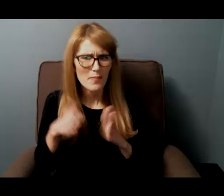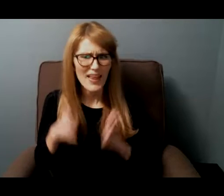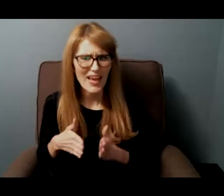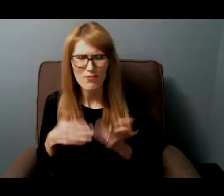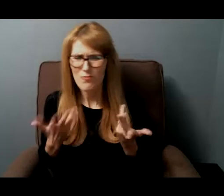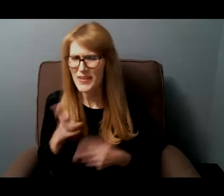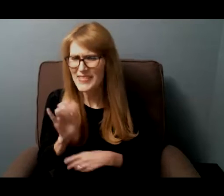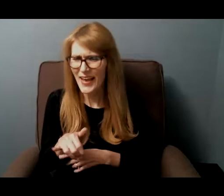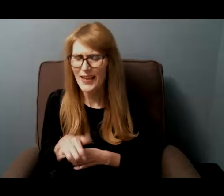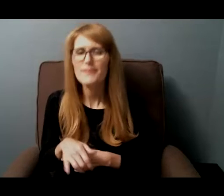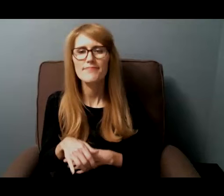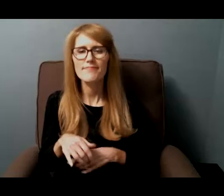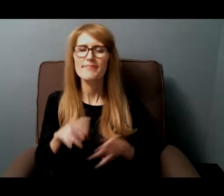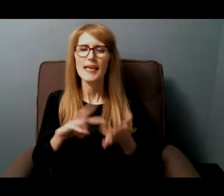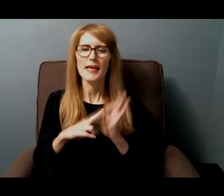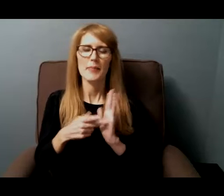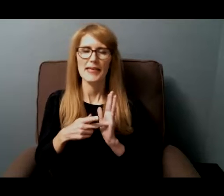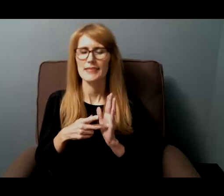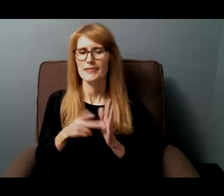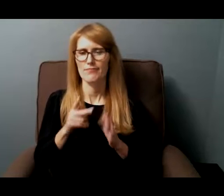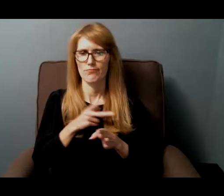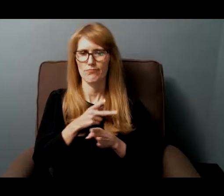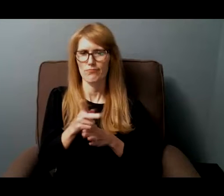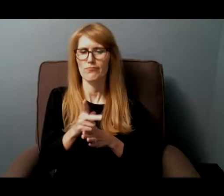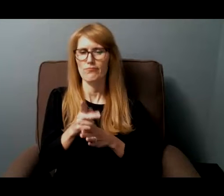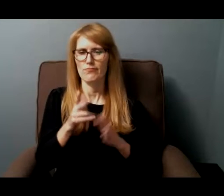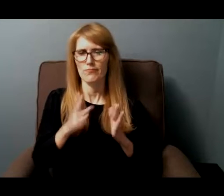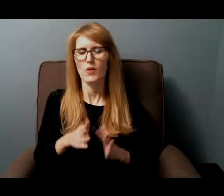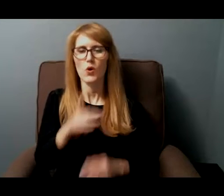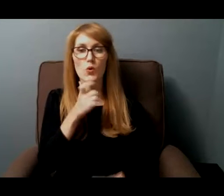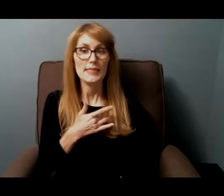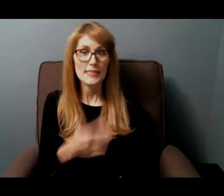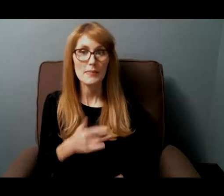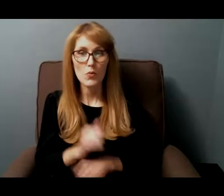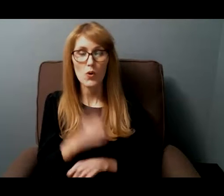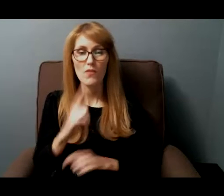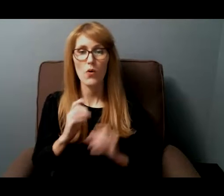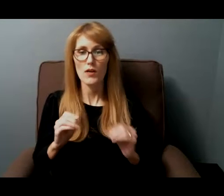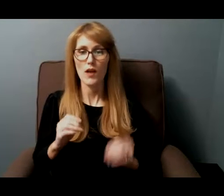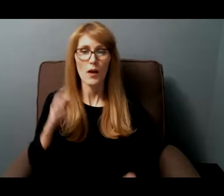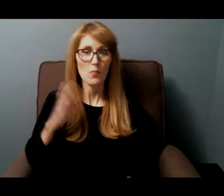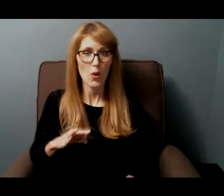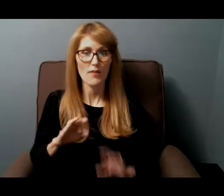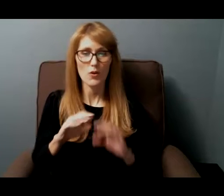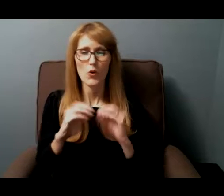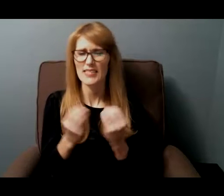is a professional that generally works for a nonprofit organization, potentially a state